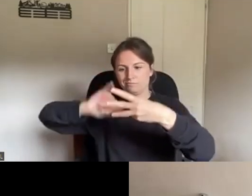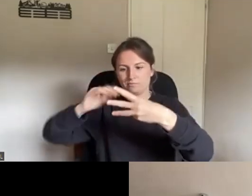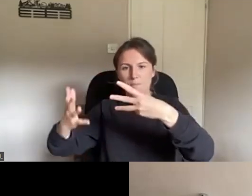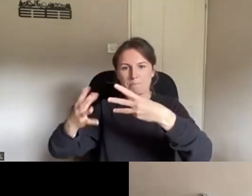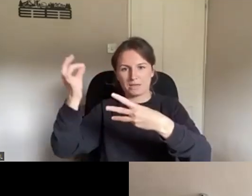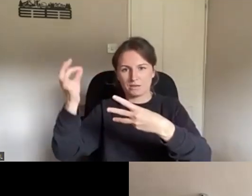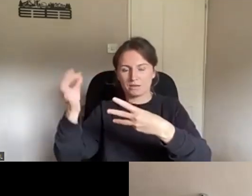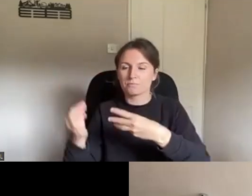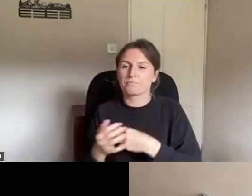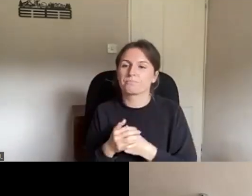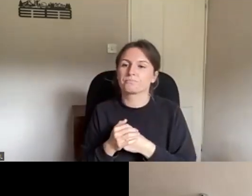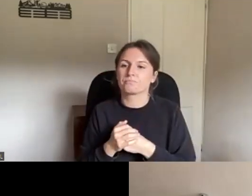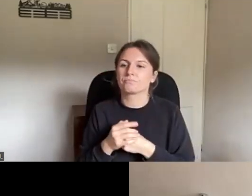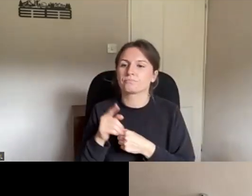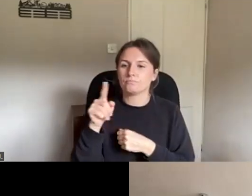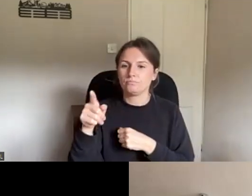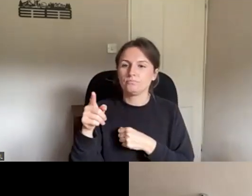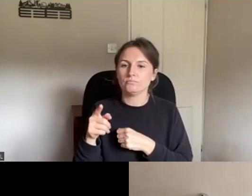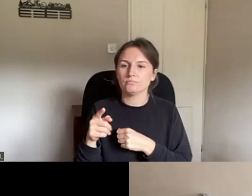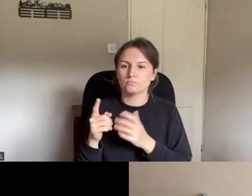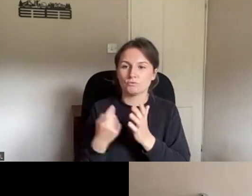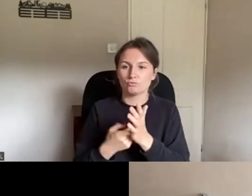Historically, sometimes we do have a slightly longer longlist